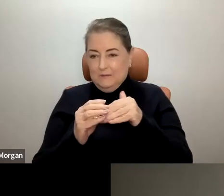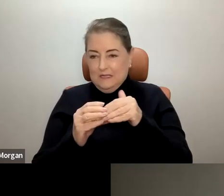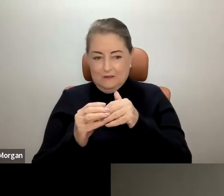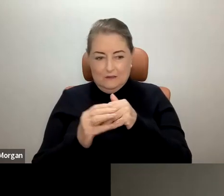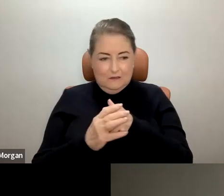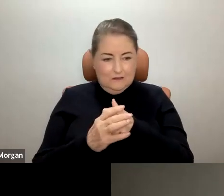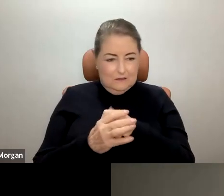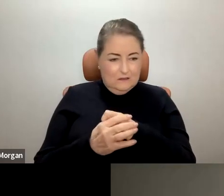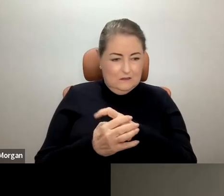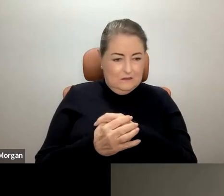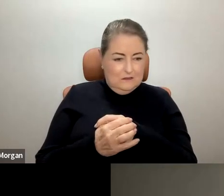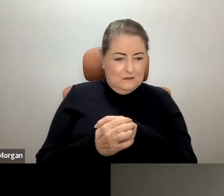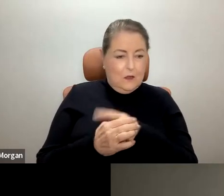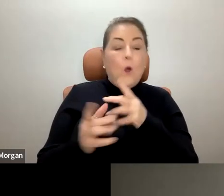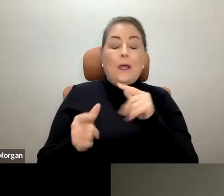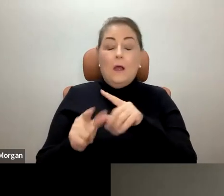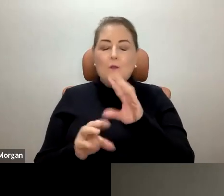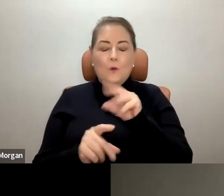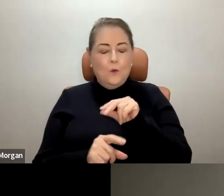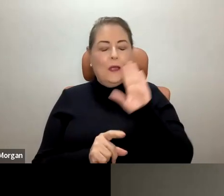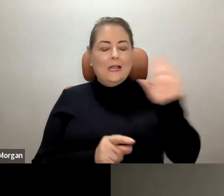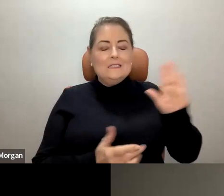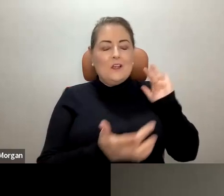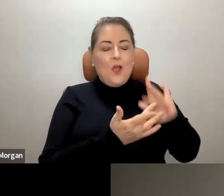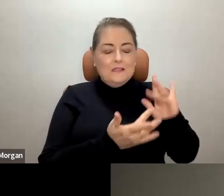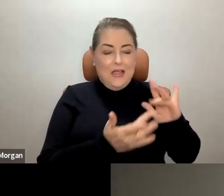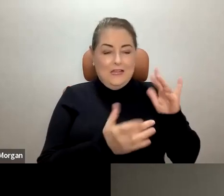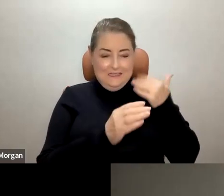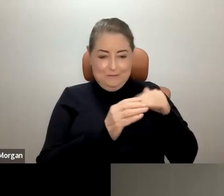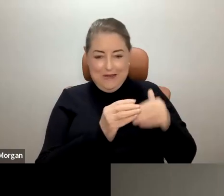information for your Math ML person.